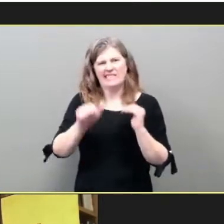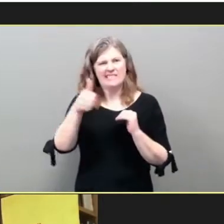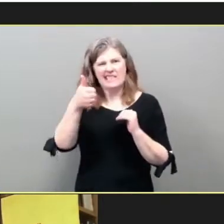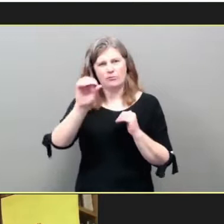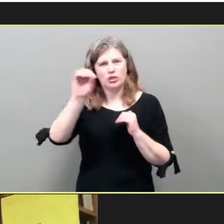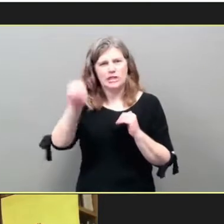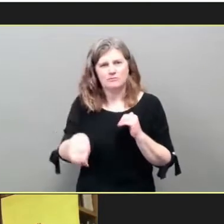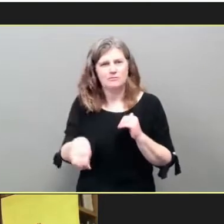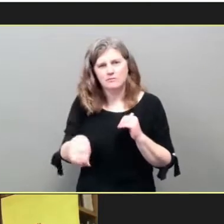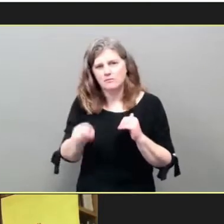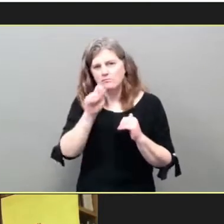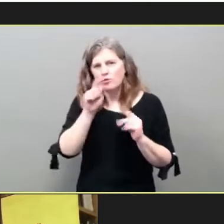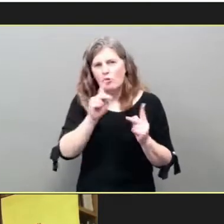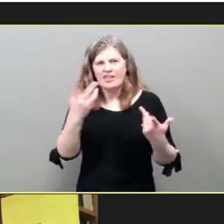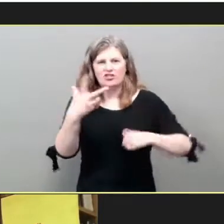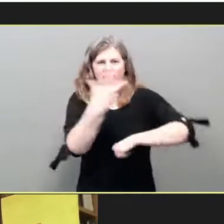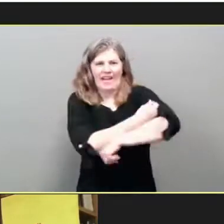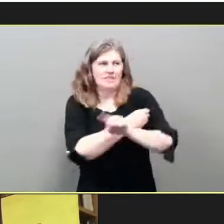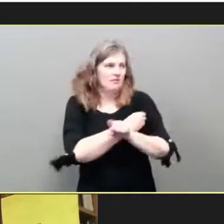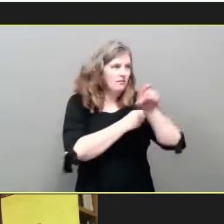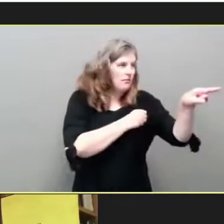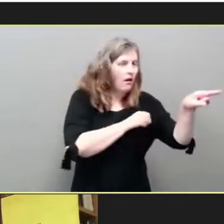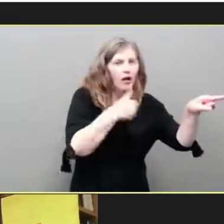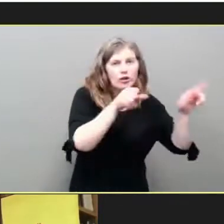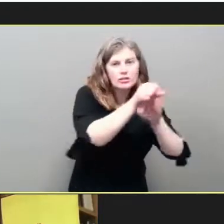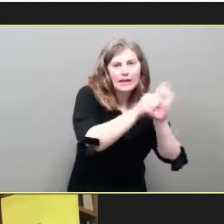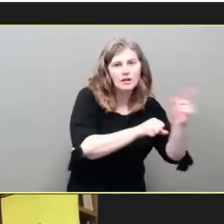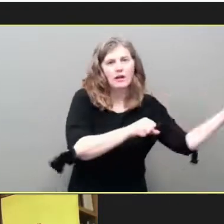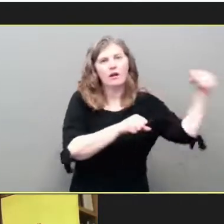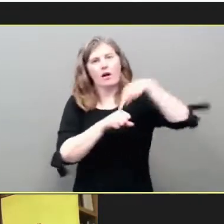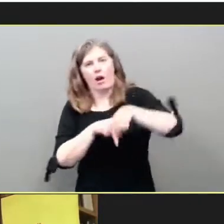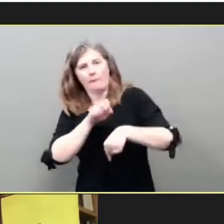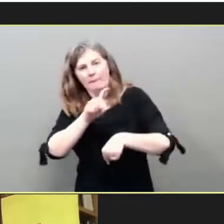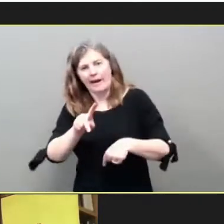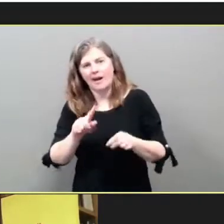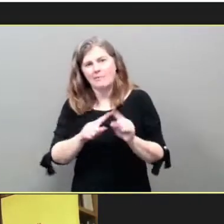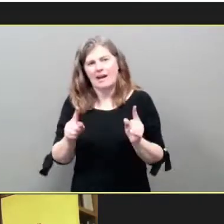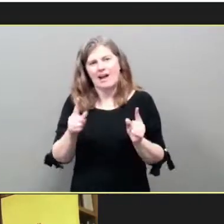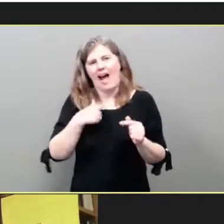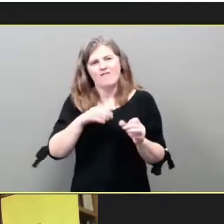vaccinated out a statement. I share that information database and you can